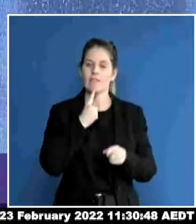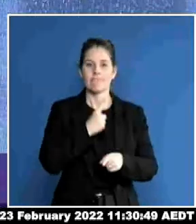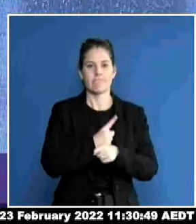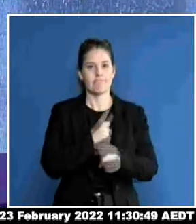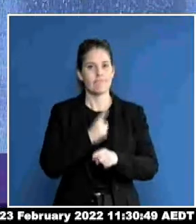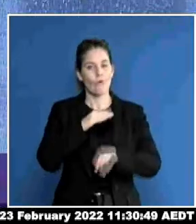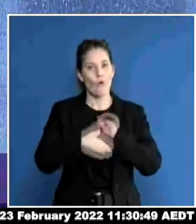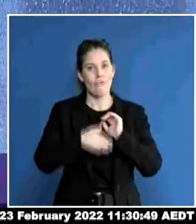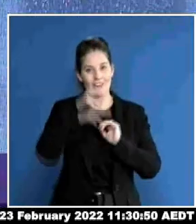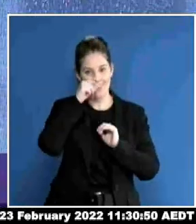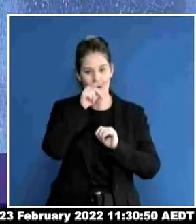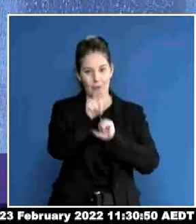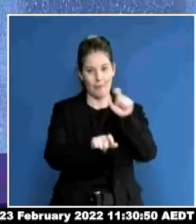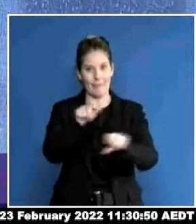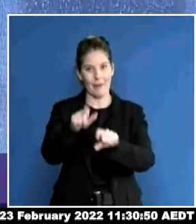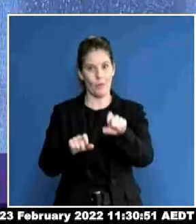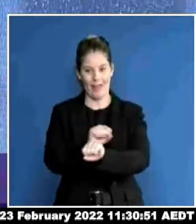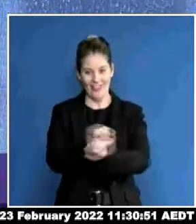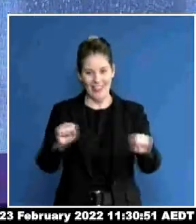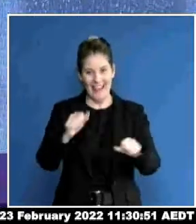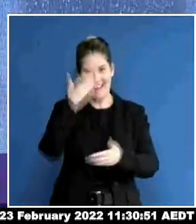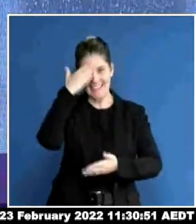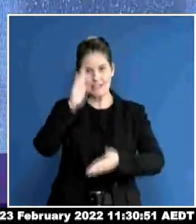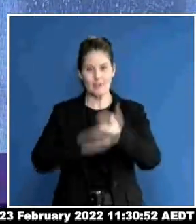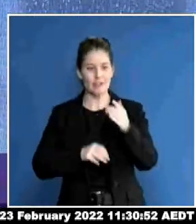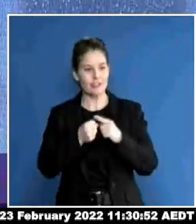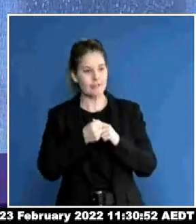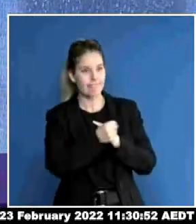entry-level employment as being unique because of their age.